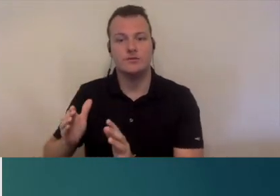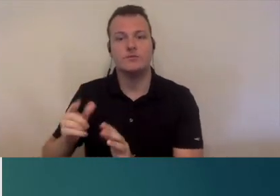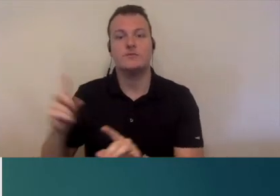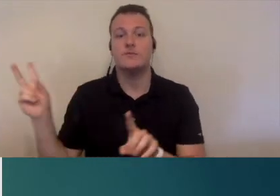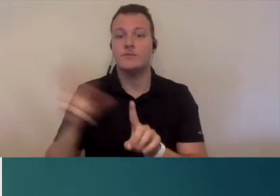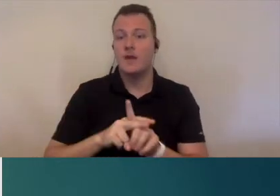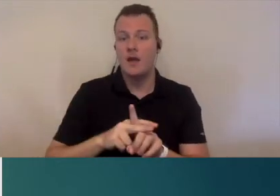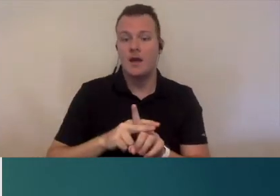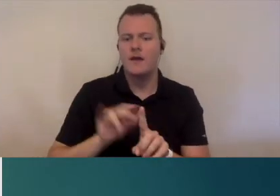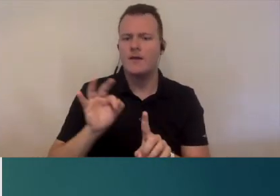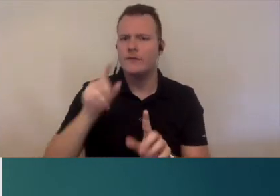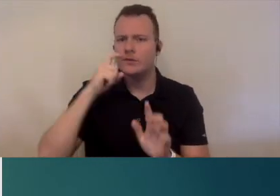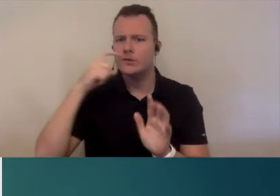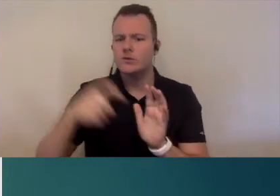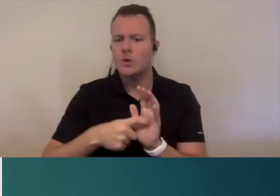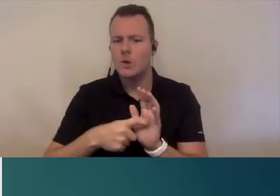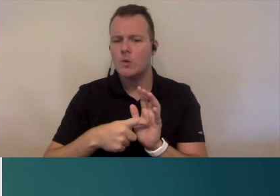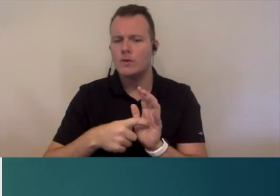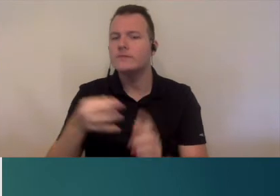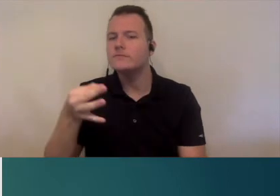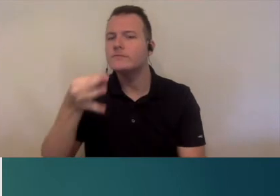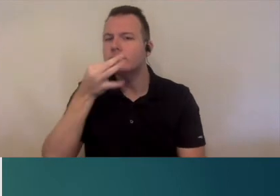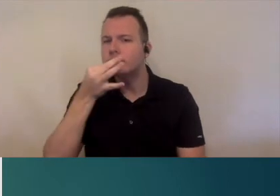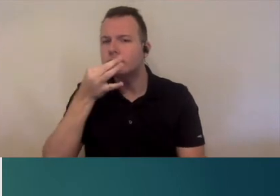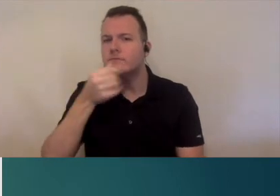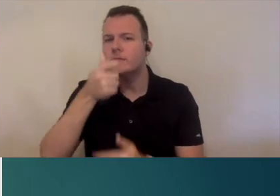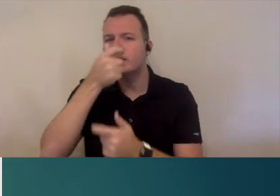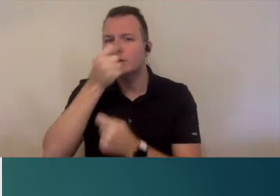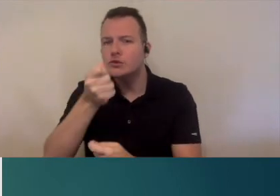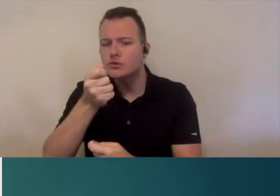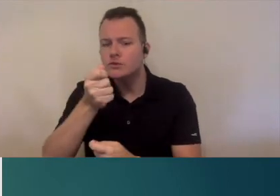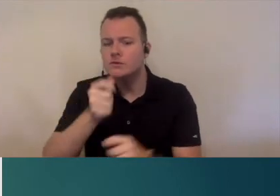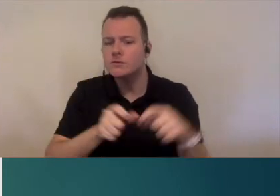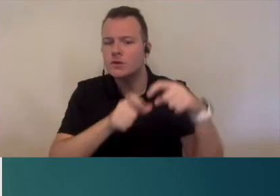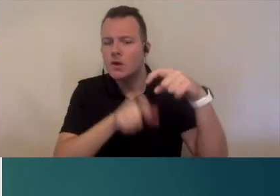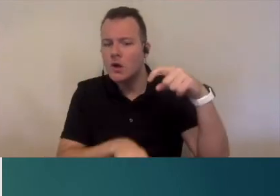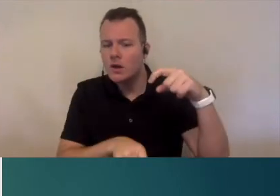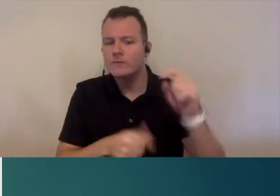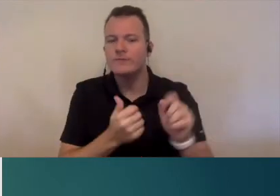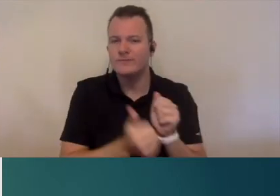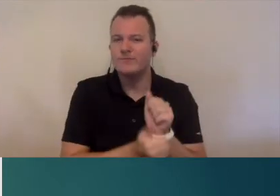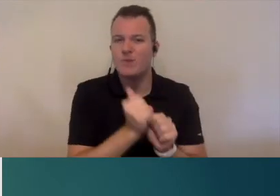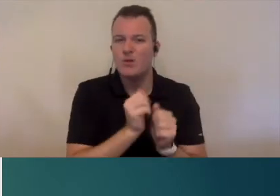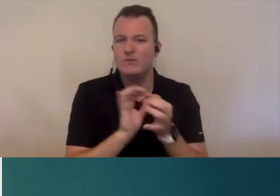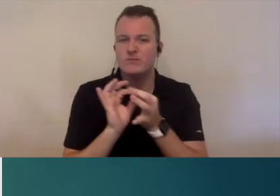applied, if you notice in the expertise and interest columns, most of them are